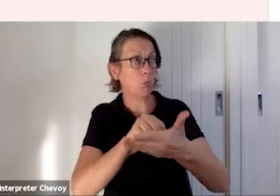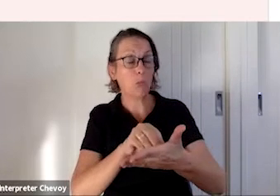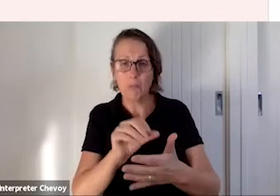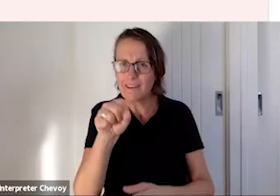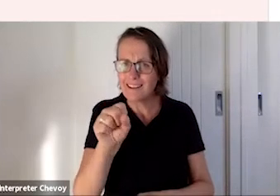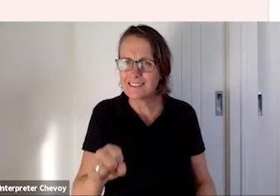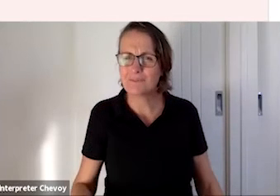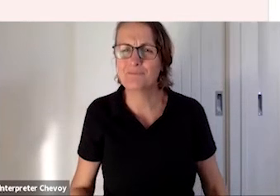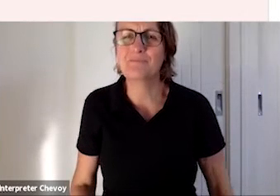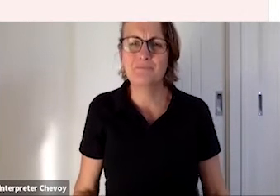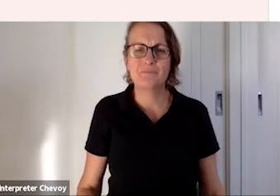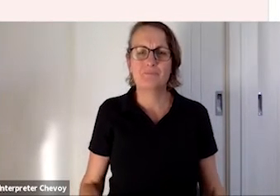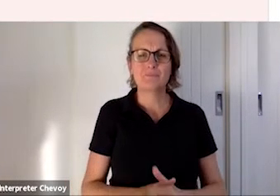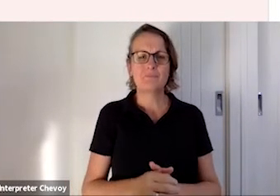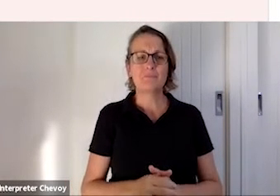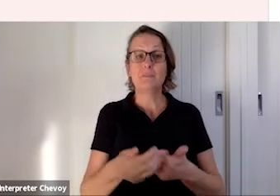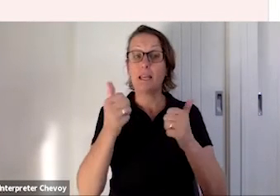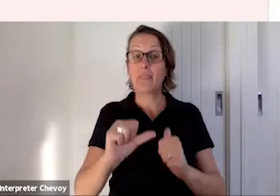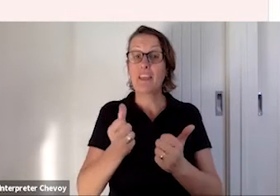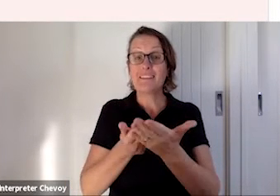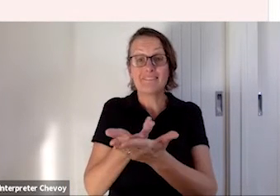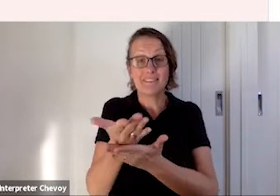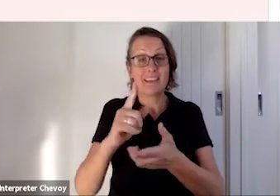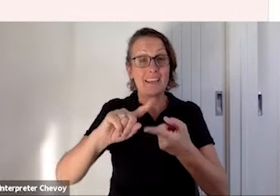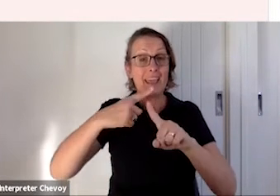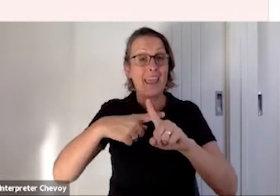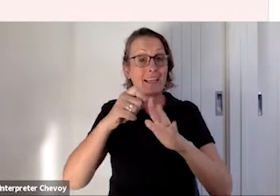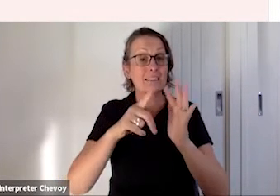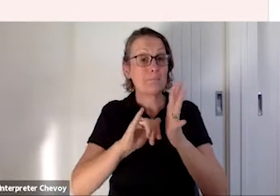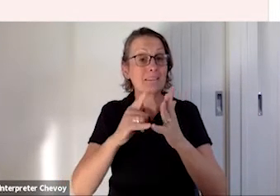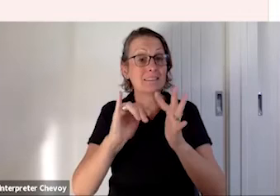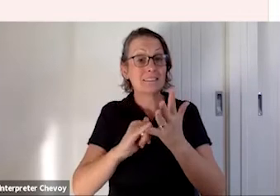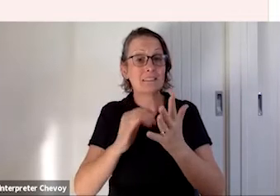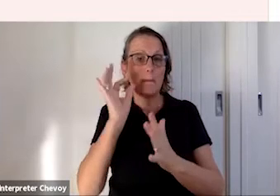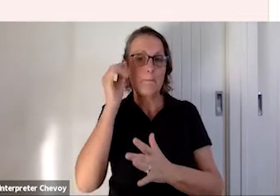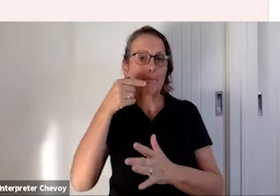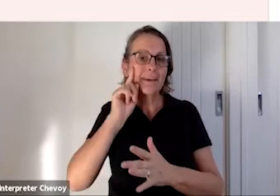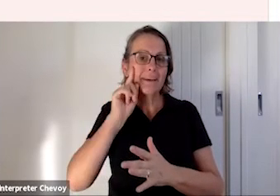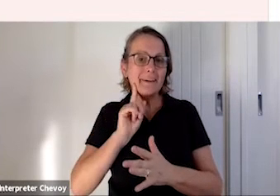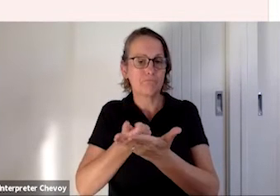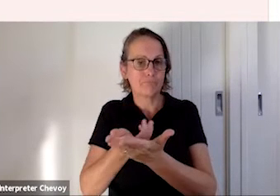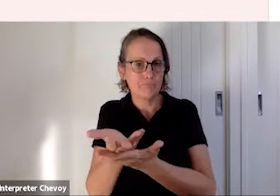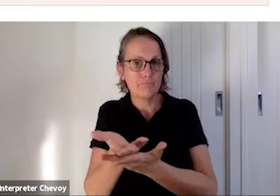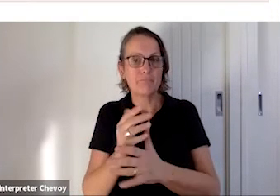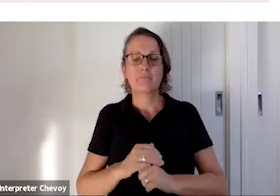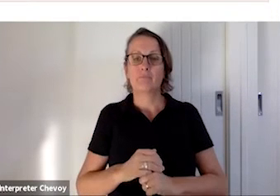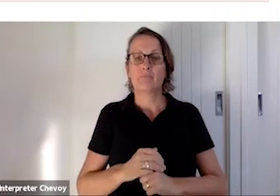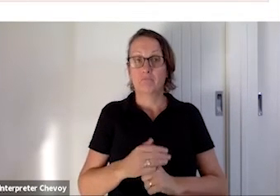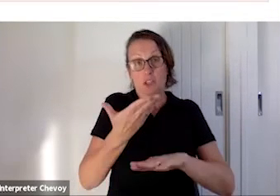Then again there are the expenses which are, you know, the expenses on your project. Then the